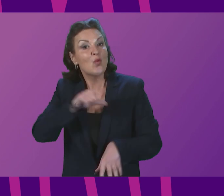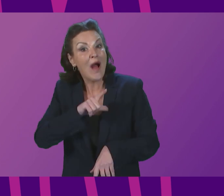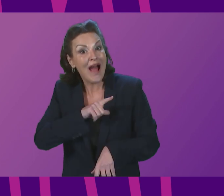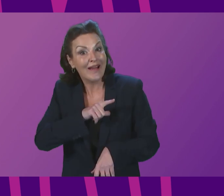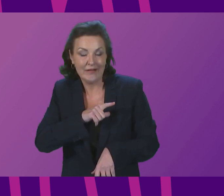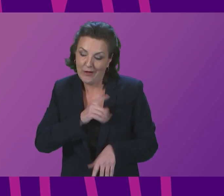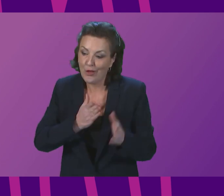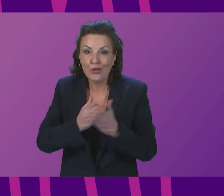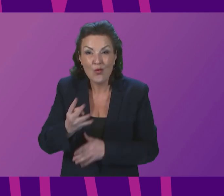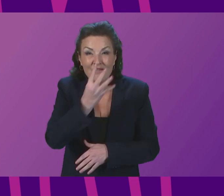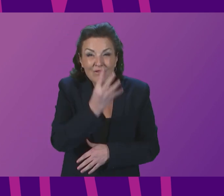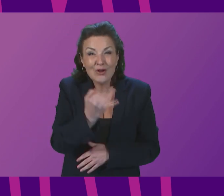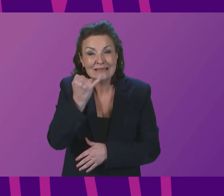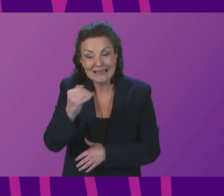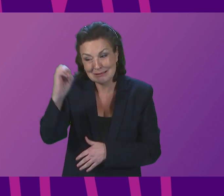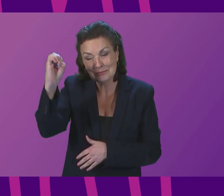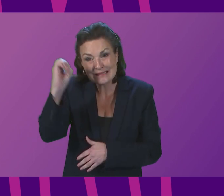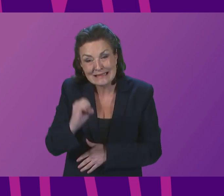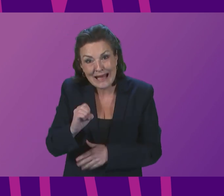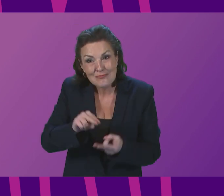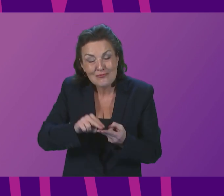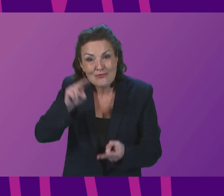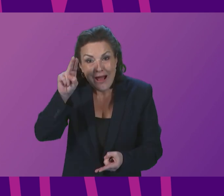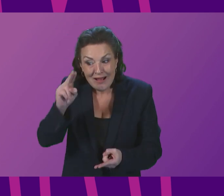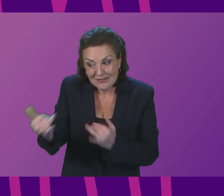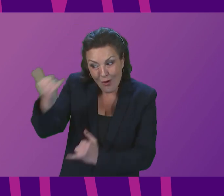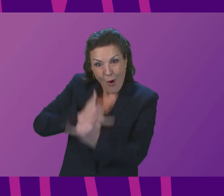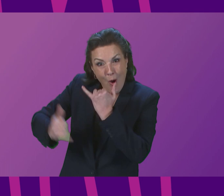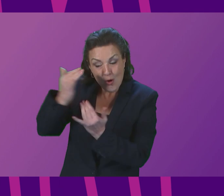46 per cent rise in elder abuse calls during the pandemic.